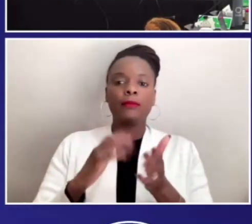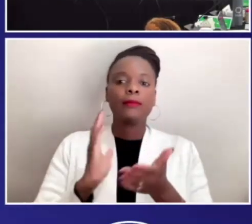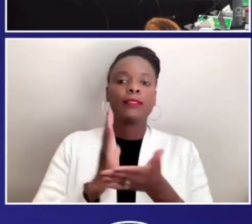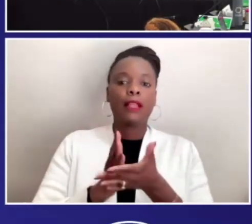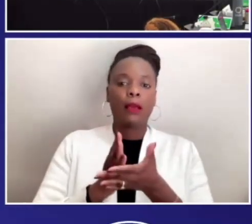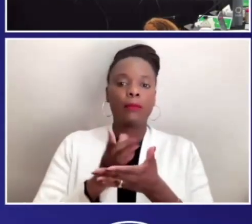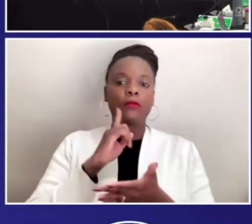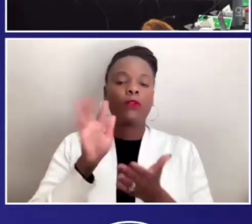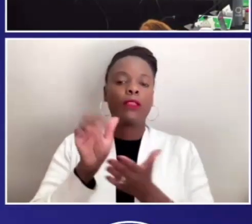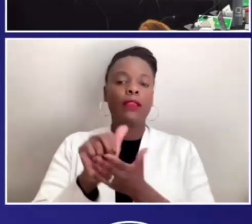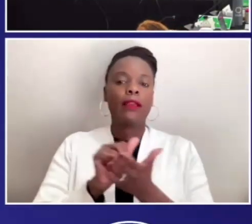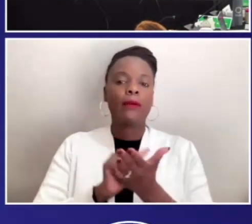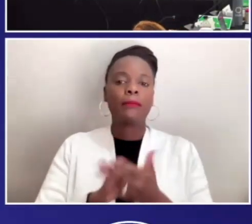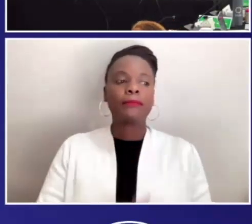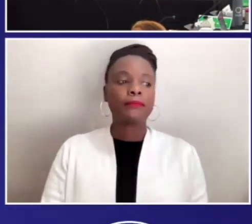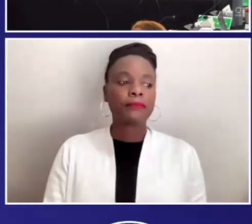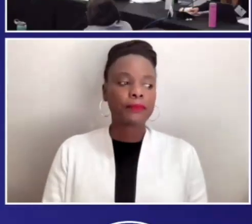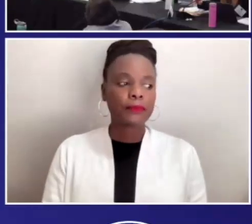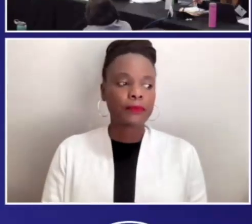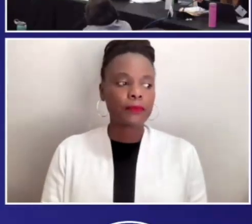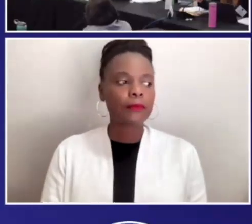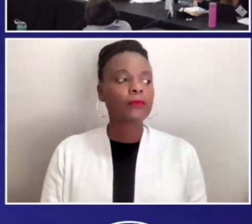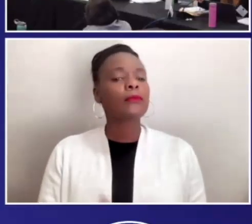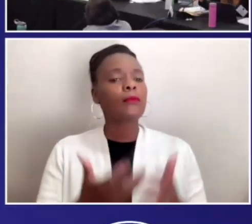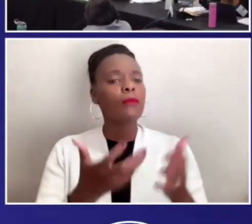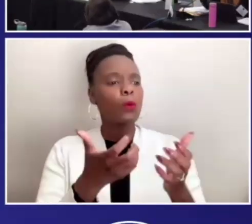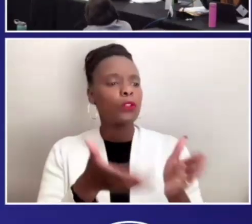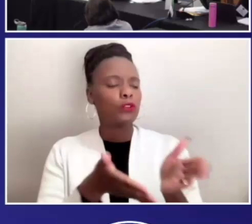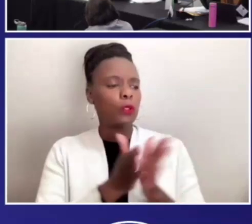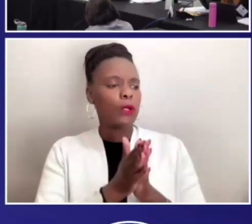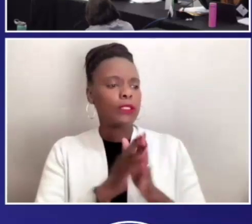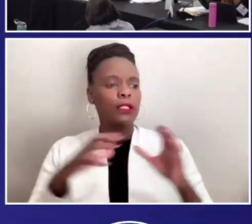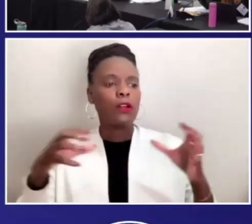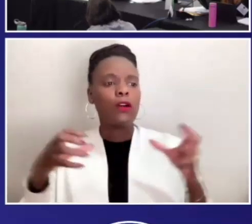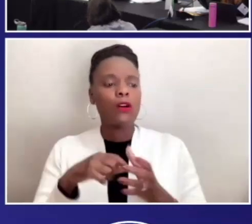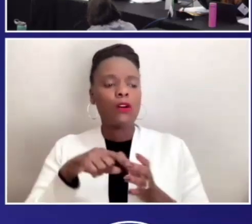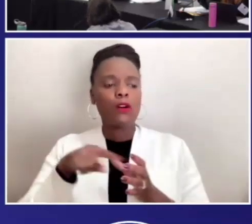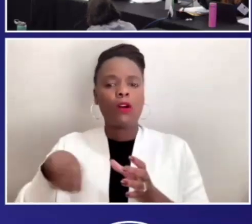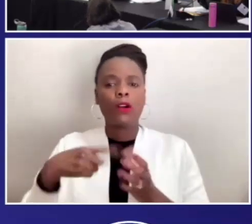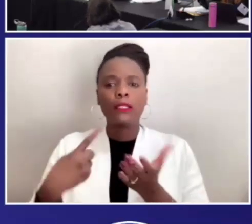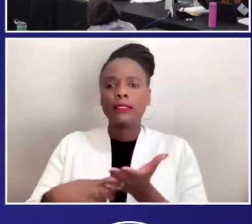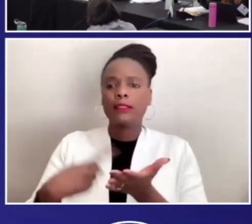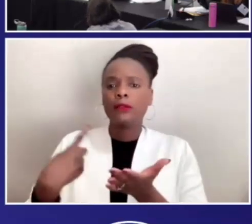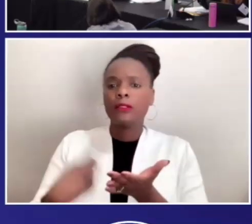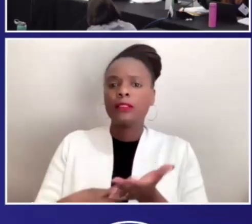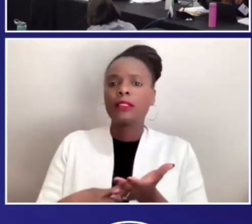Tamar? I'd like to request a caucus in order to discuss this provision of the loan